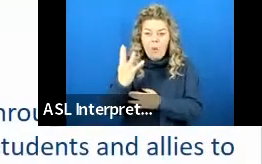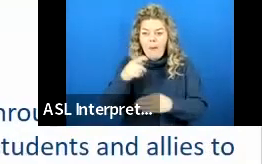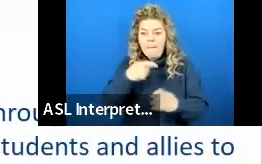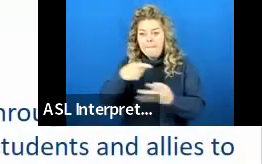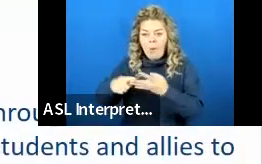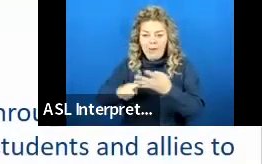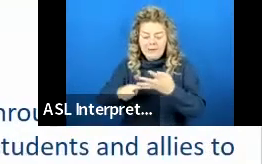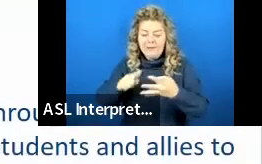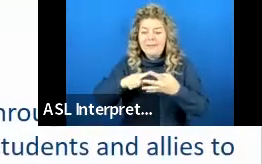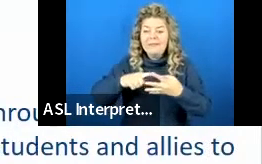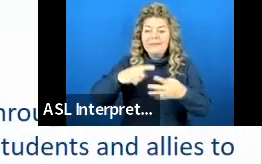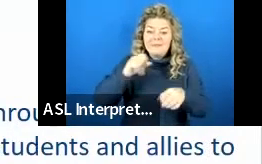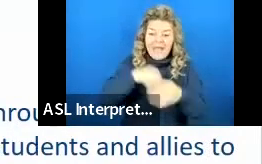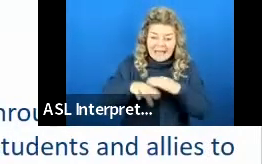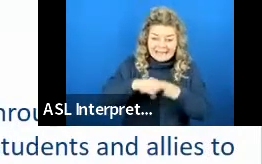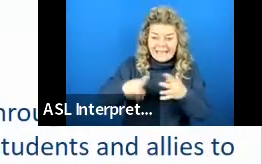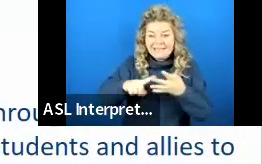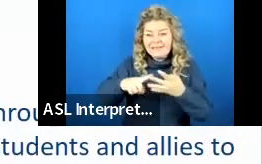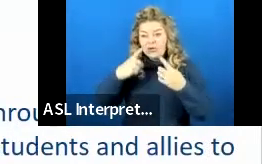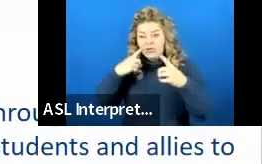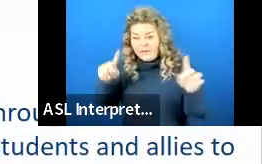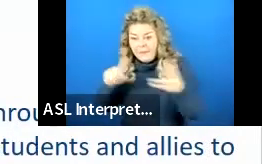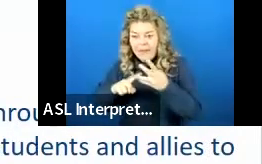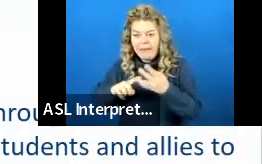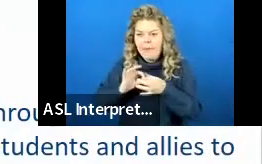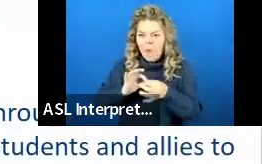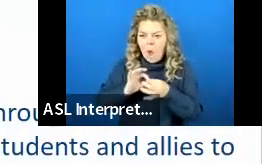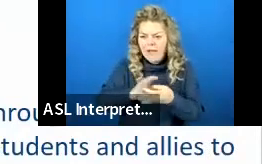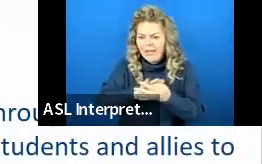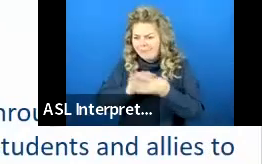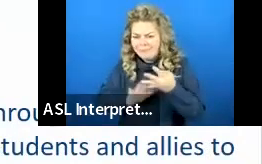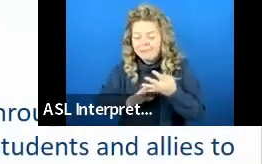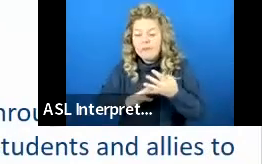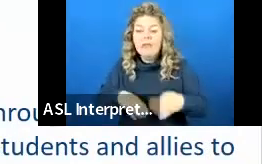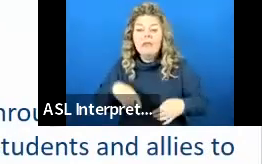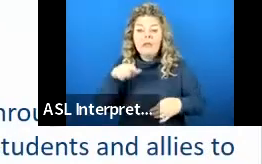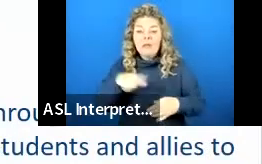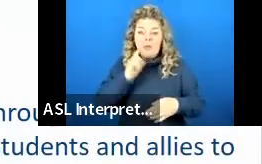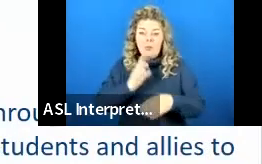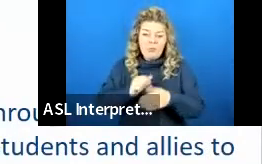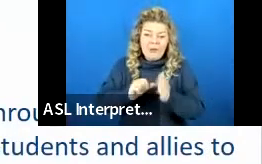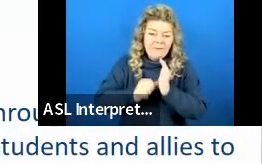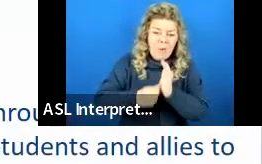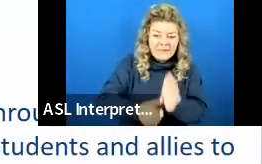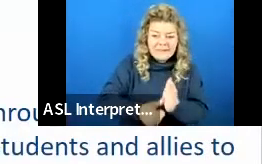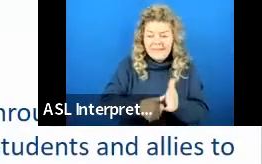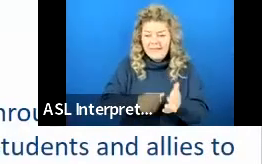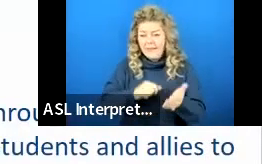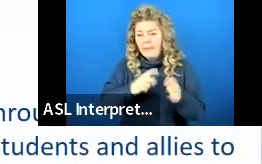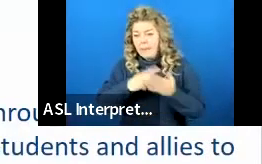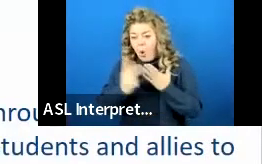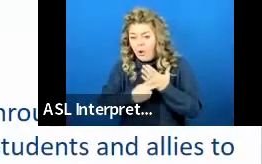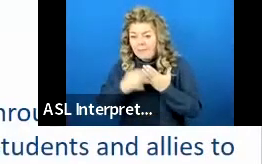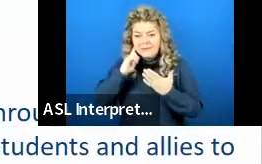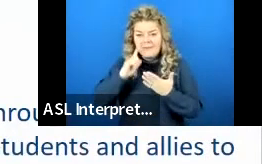Achievement and belonging efforts include reinforcing and disseminating programs that address anti-blackness,